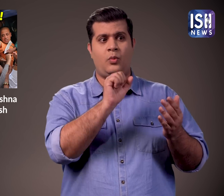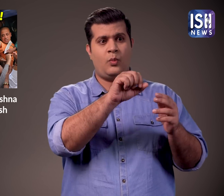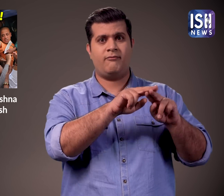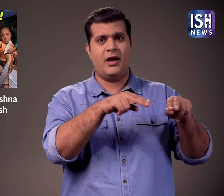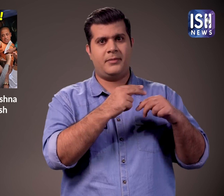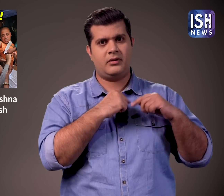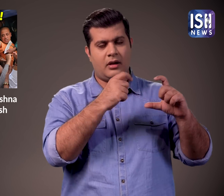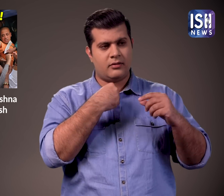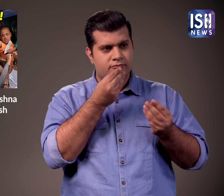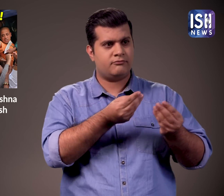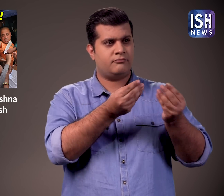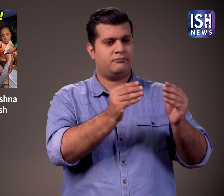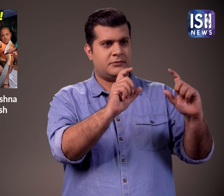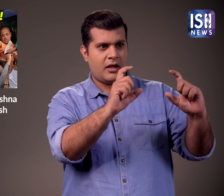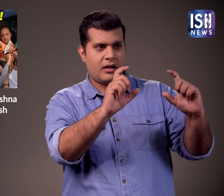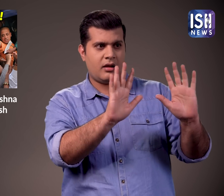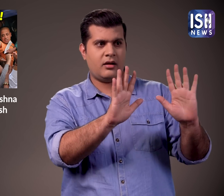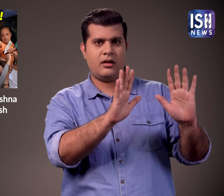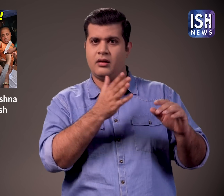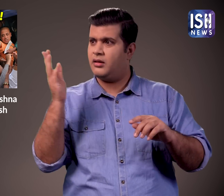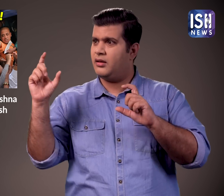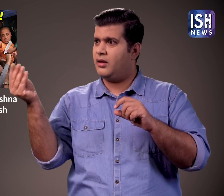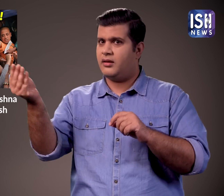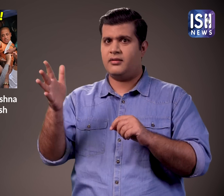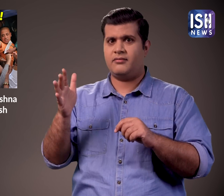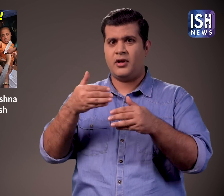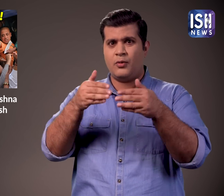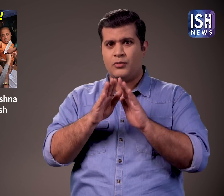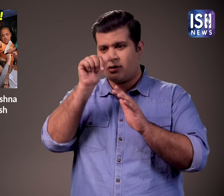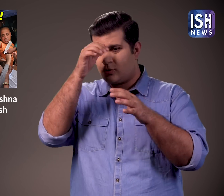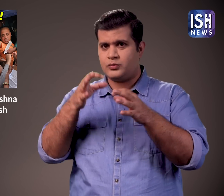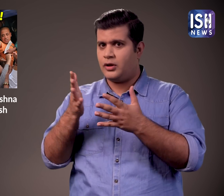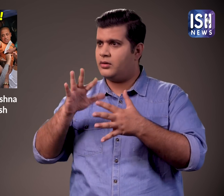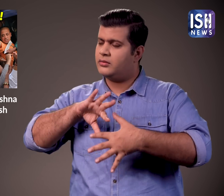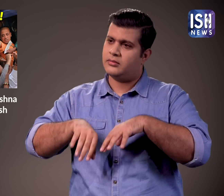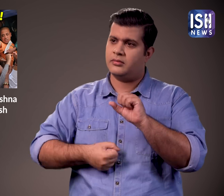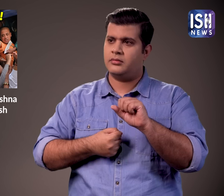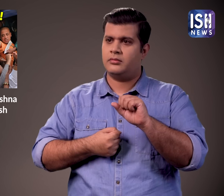India is taking care of her, but Hindus are not being cared for in Bangladesh.